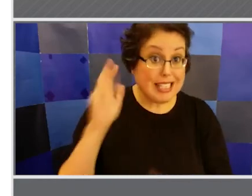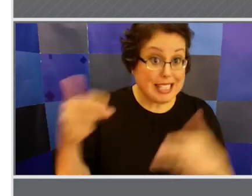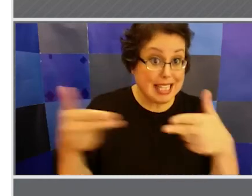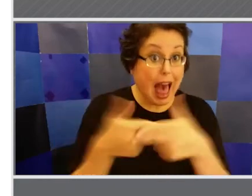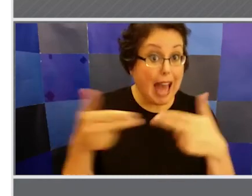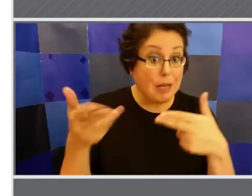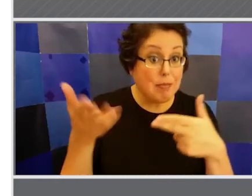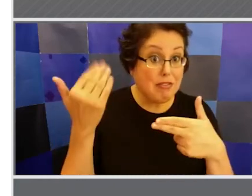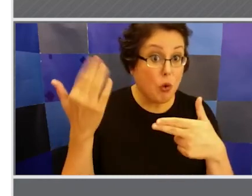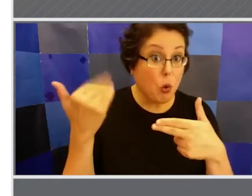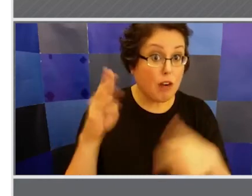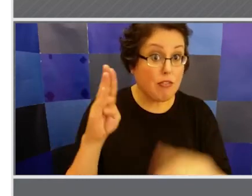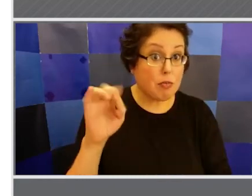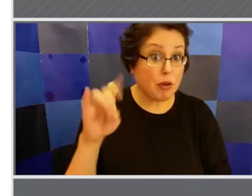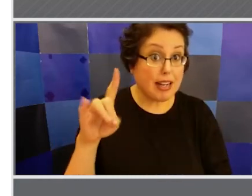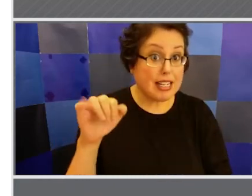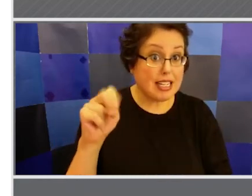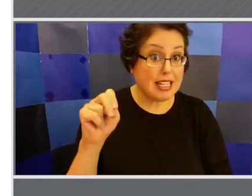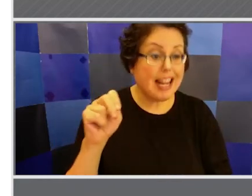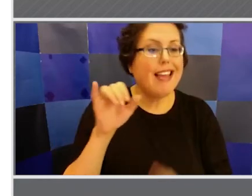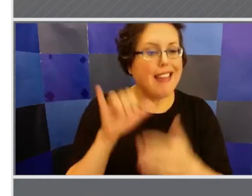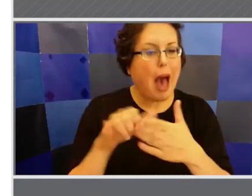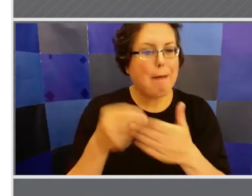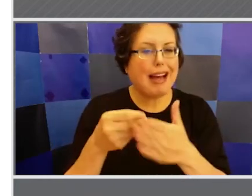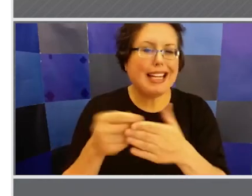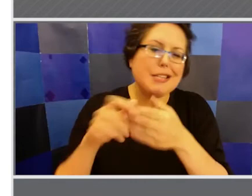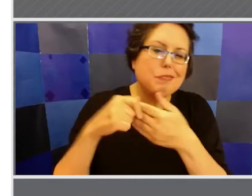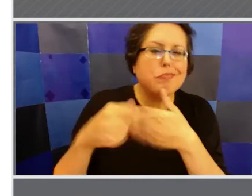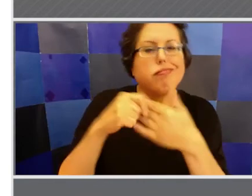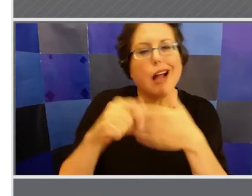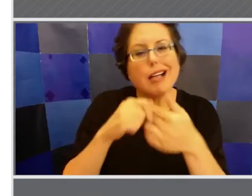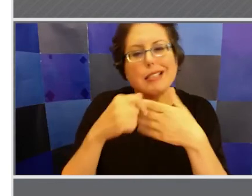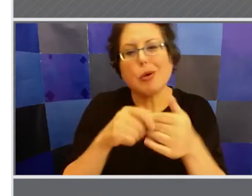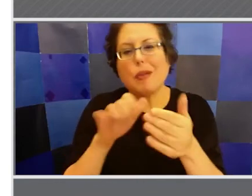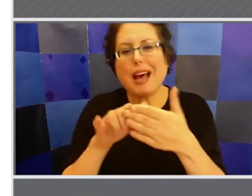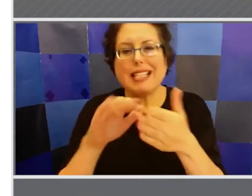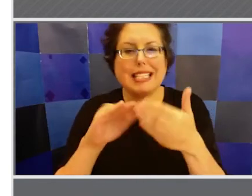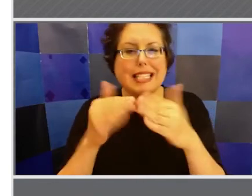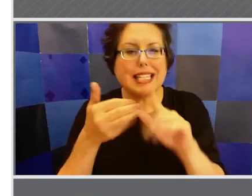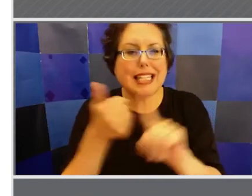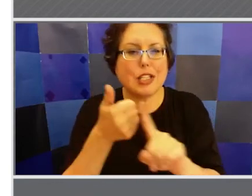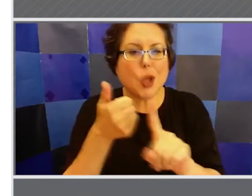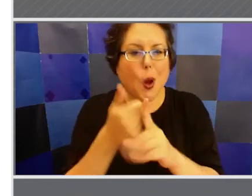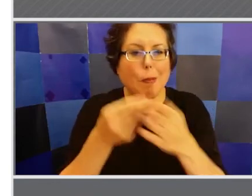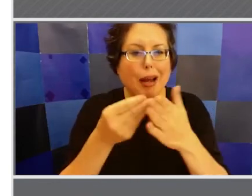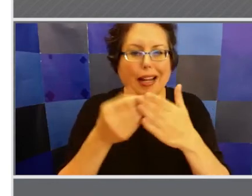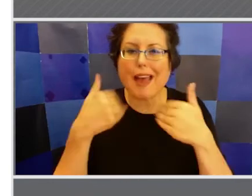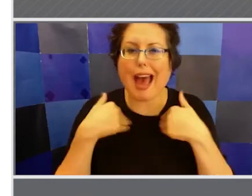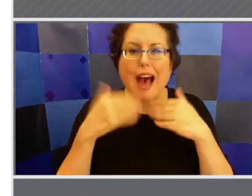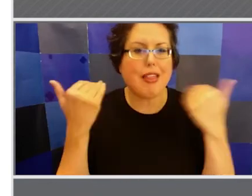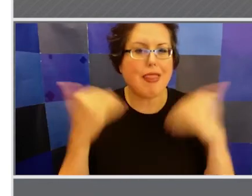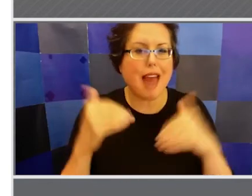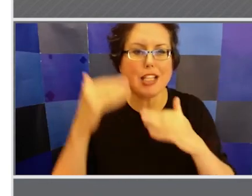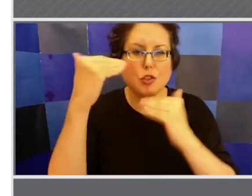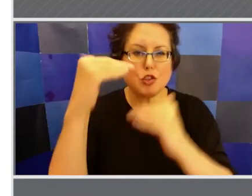Hey go funds are more liquid. It's the city's own funds and they have less restrictions that are seating big capital